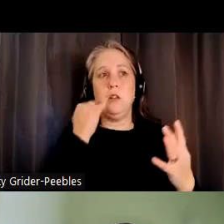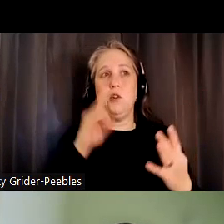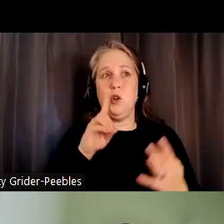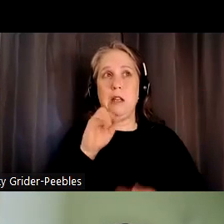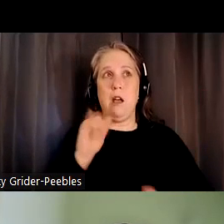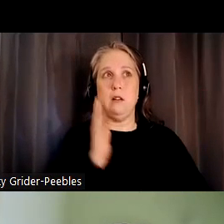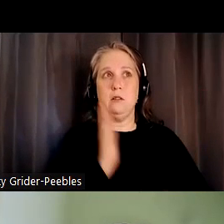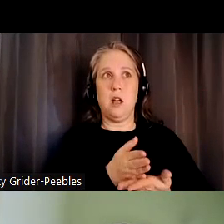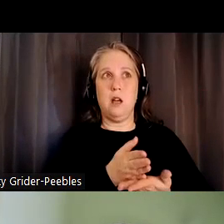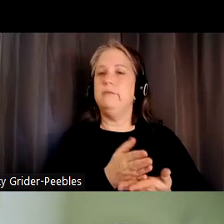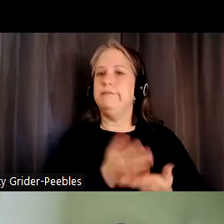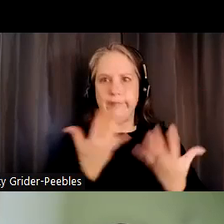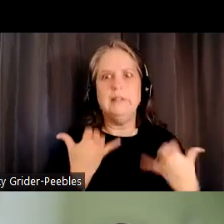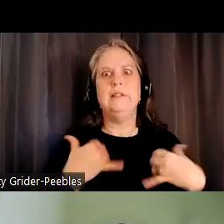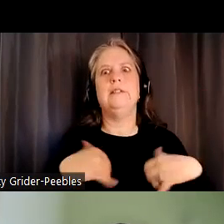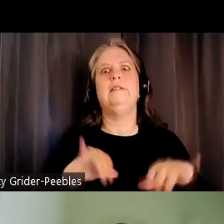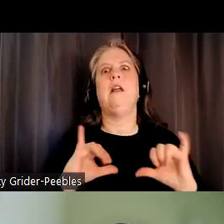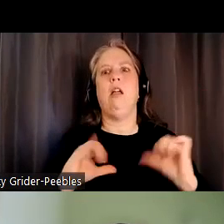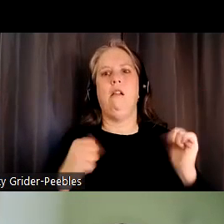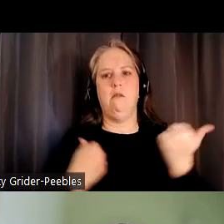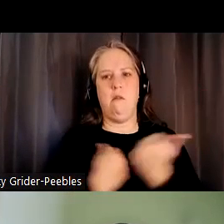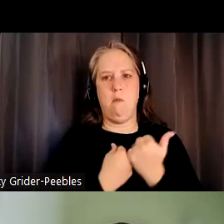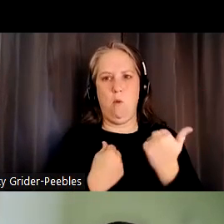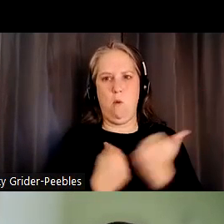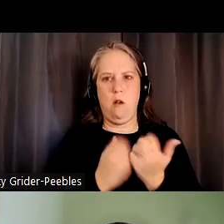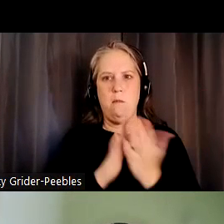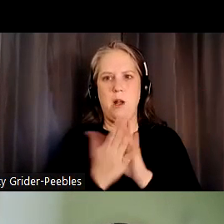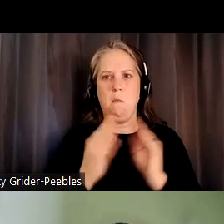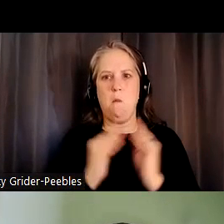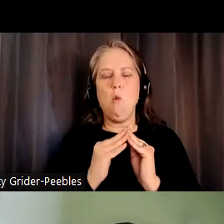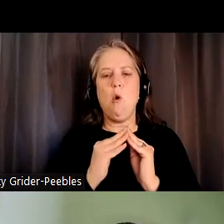are still aiding to make this a better, more equitable, more inclusive world.